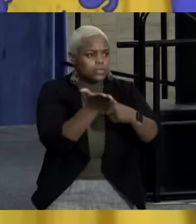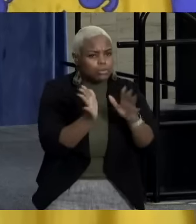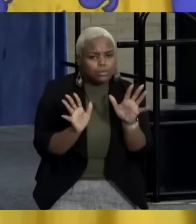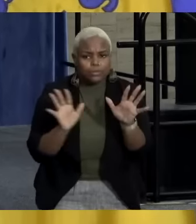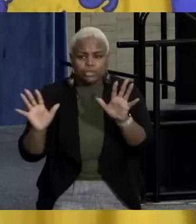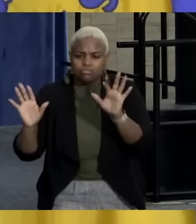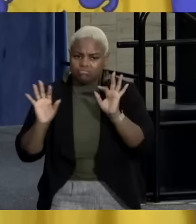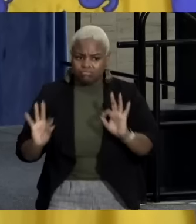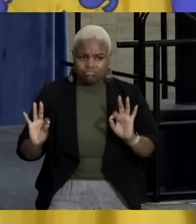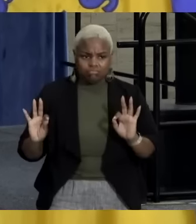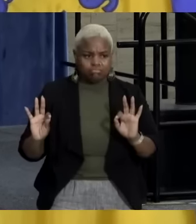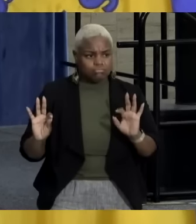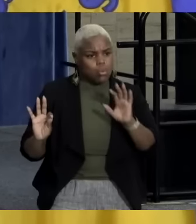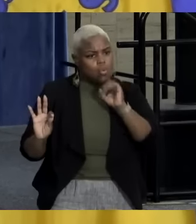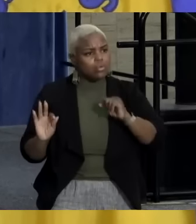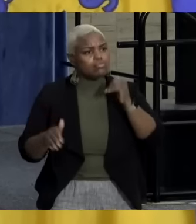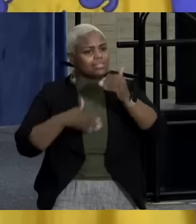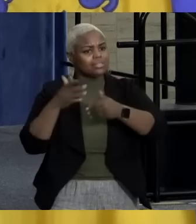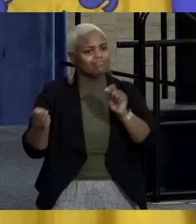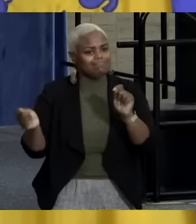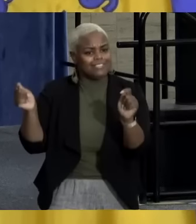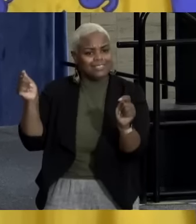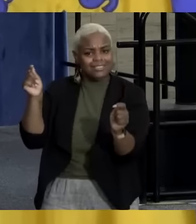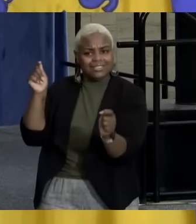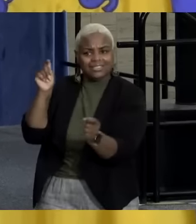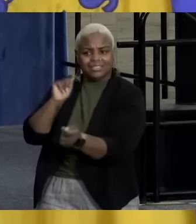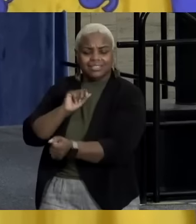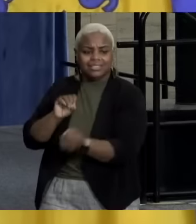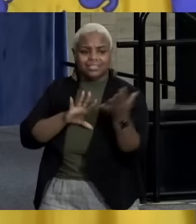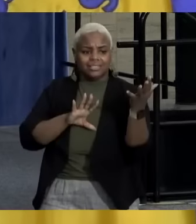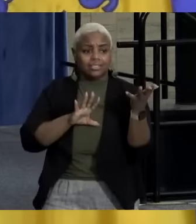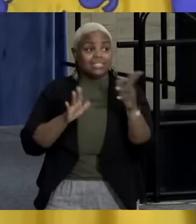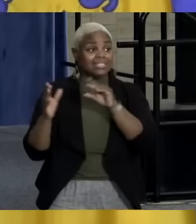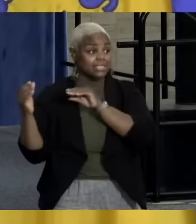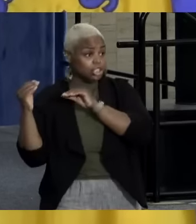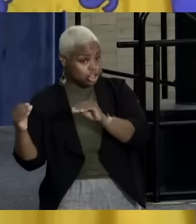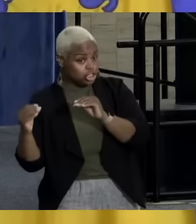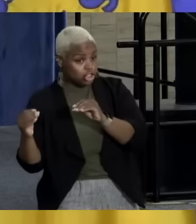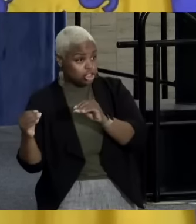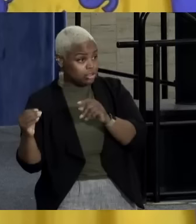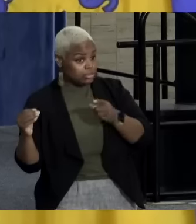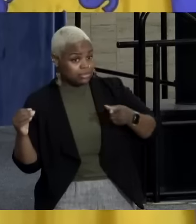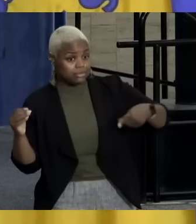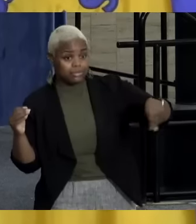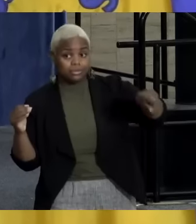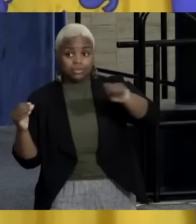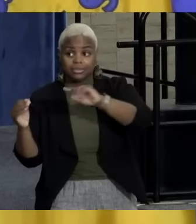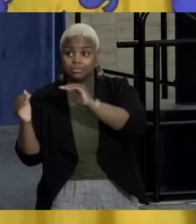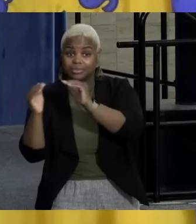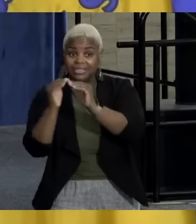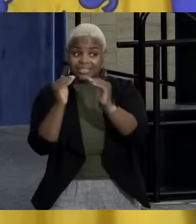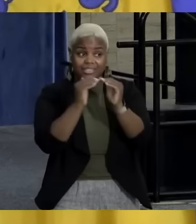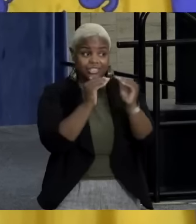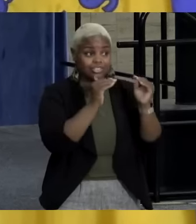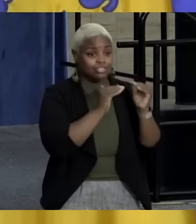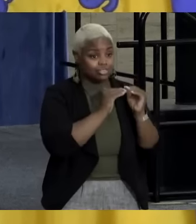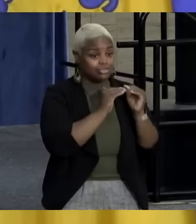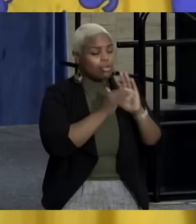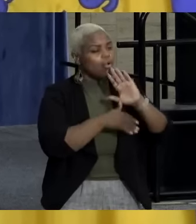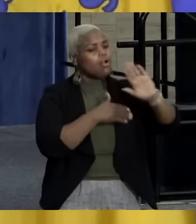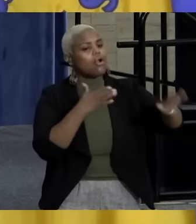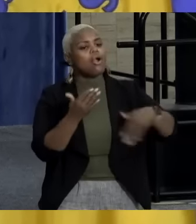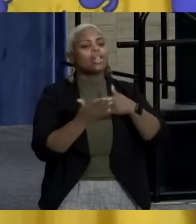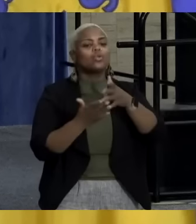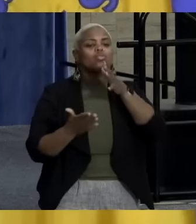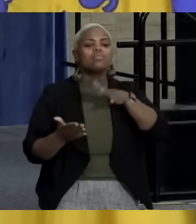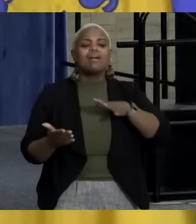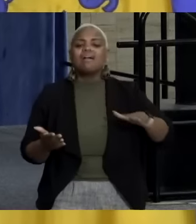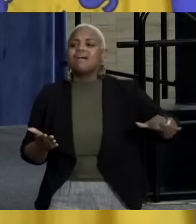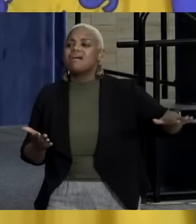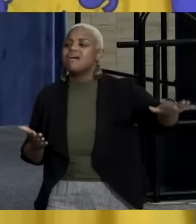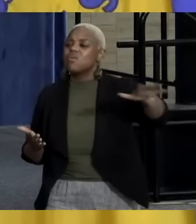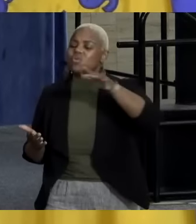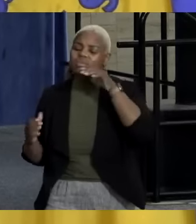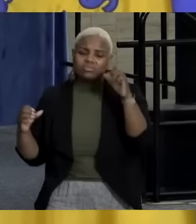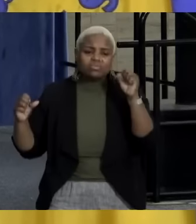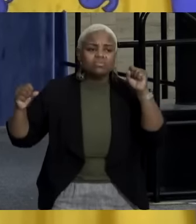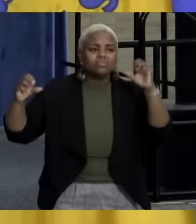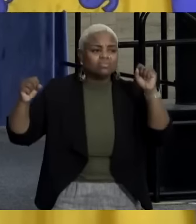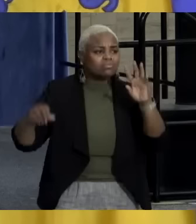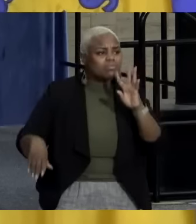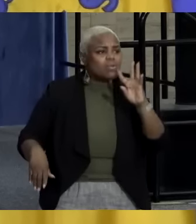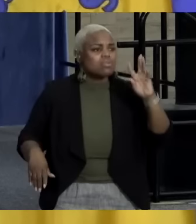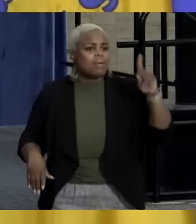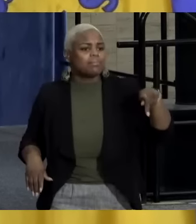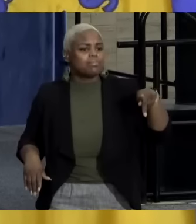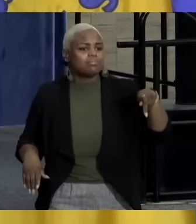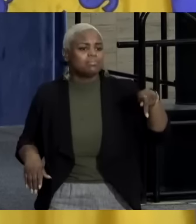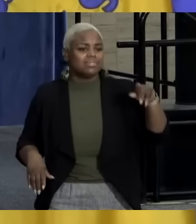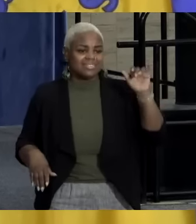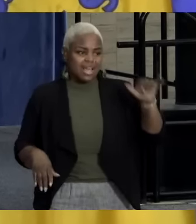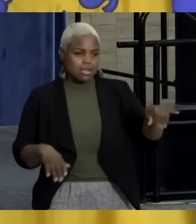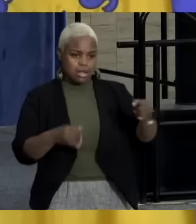protocols, teach our peers. And to the women who spoke up, you moved the line. Let today be the